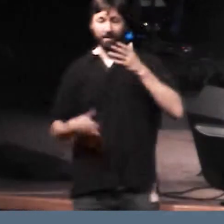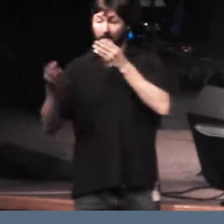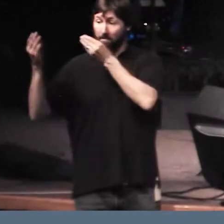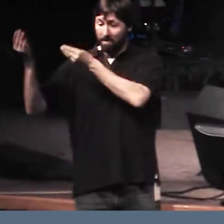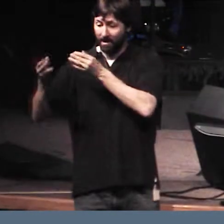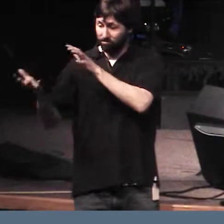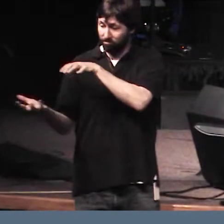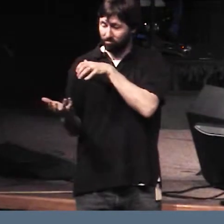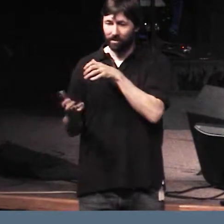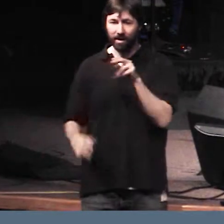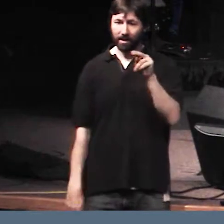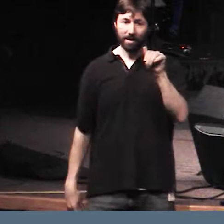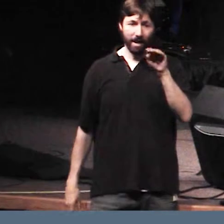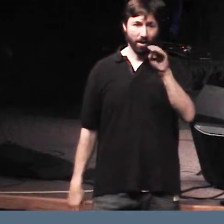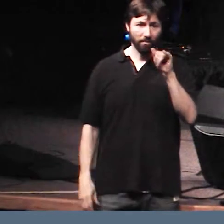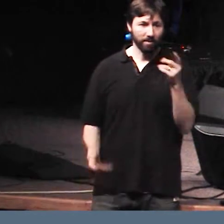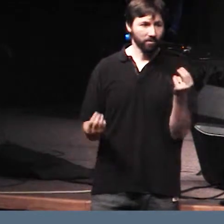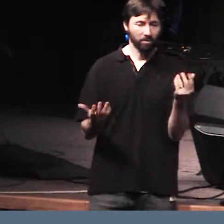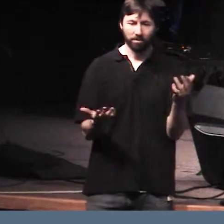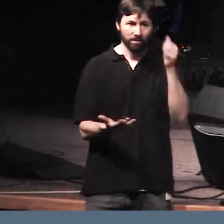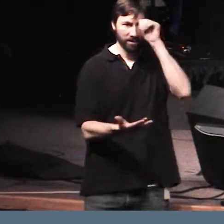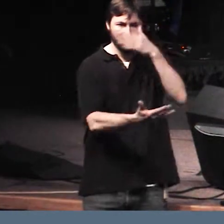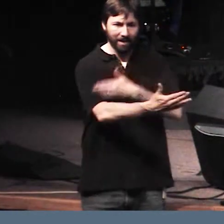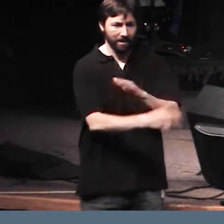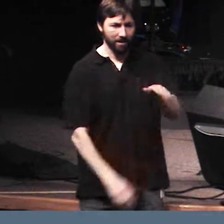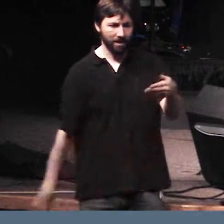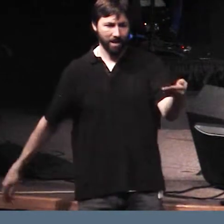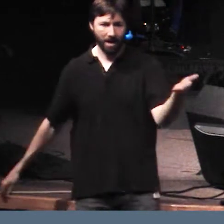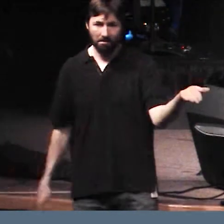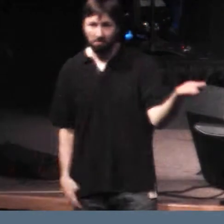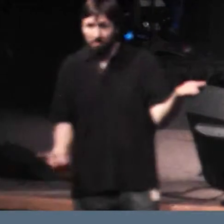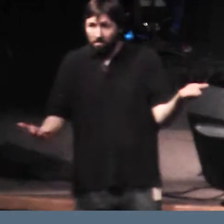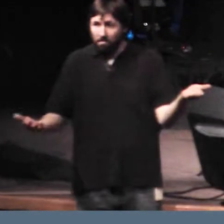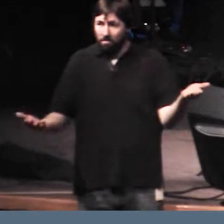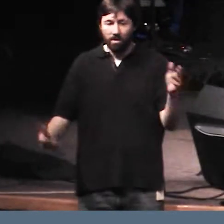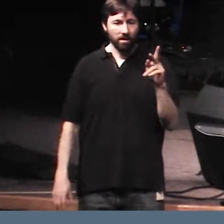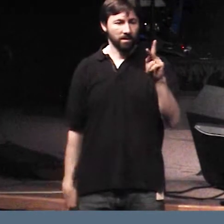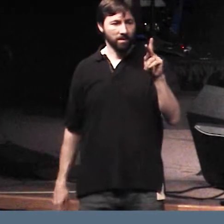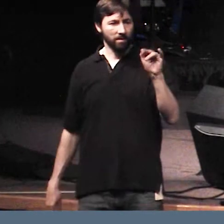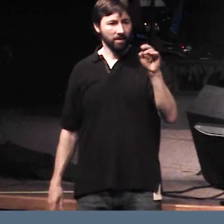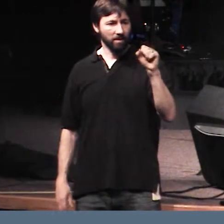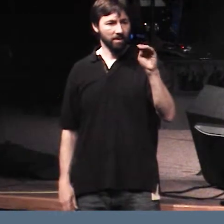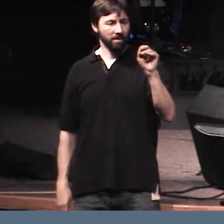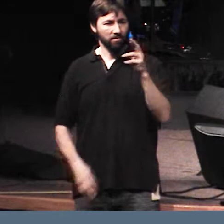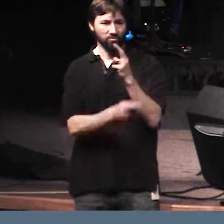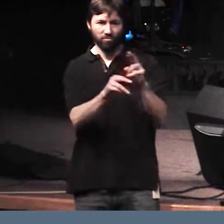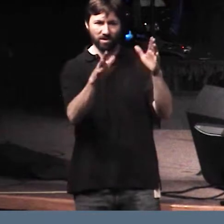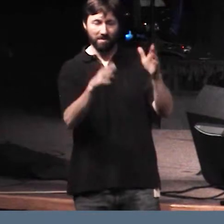well Naomi has a problem here too because her sons have died the kinsman redeemer if a man had